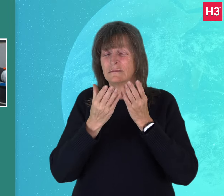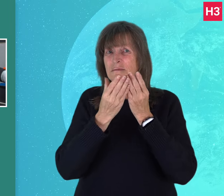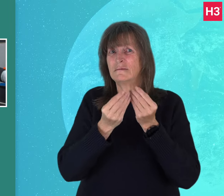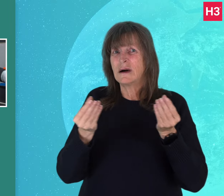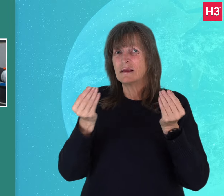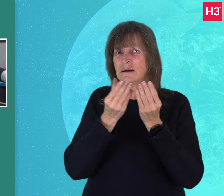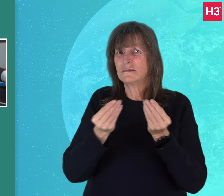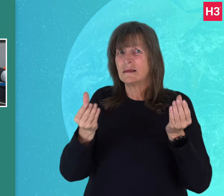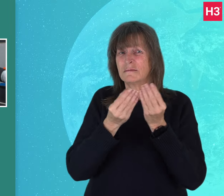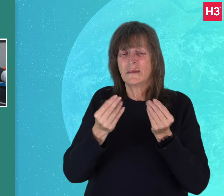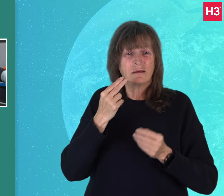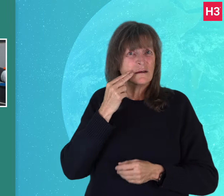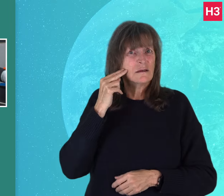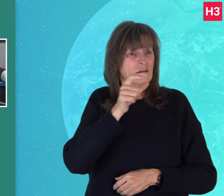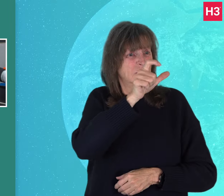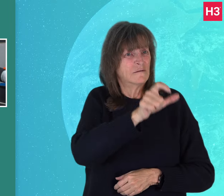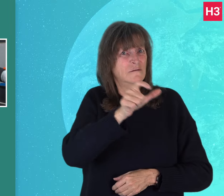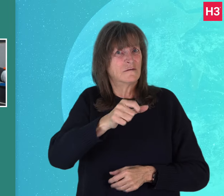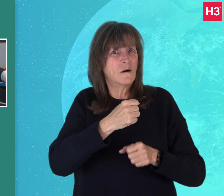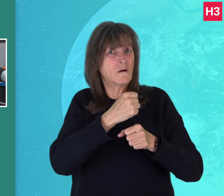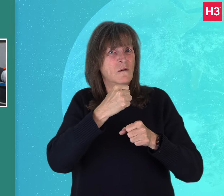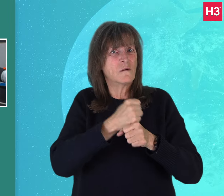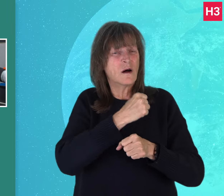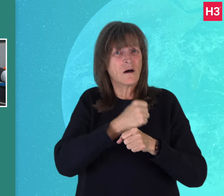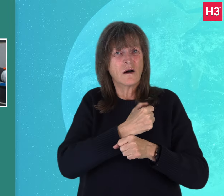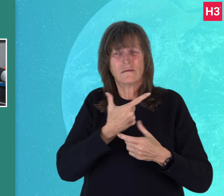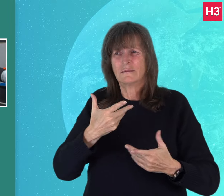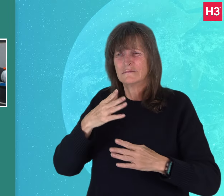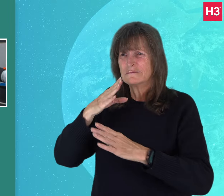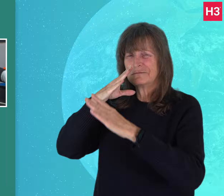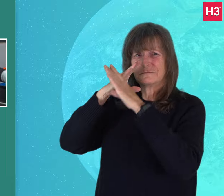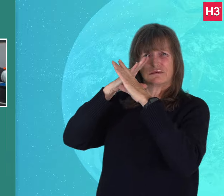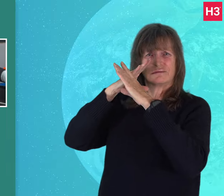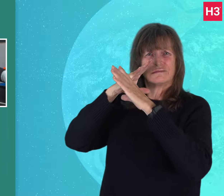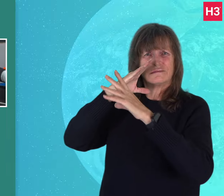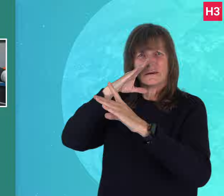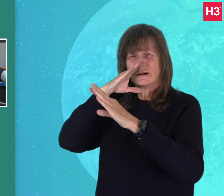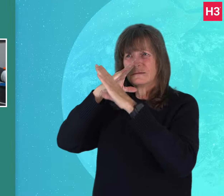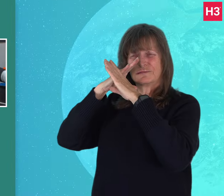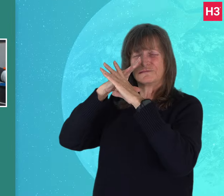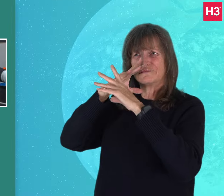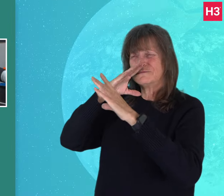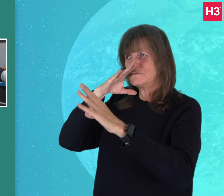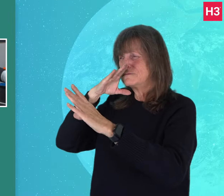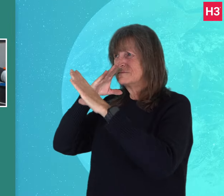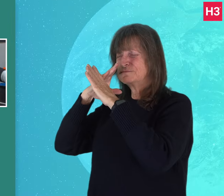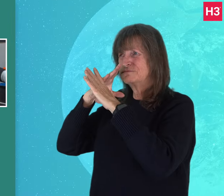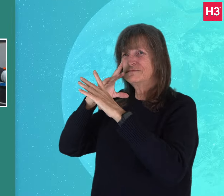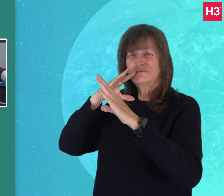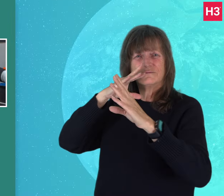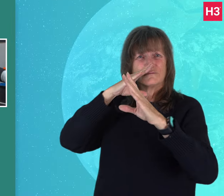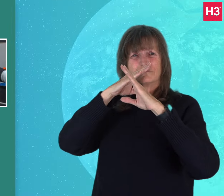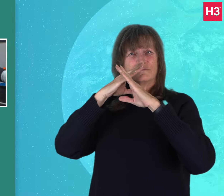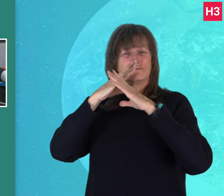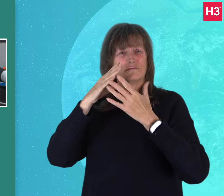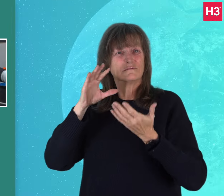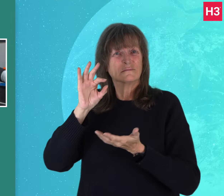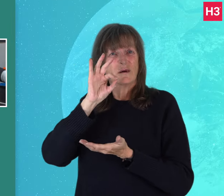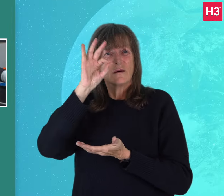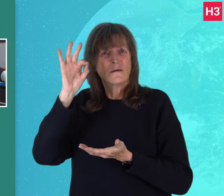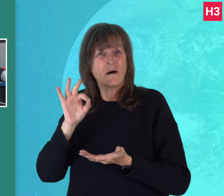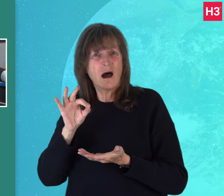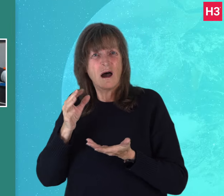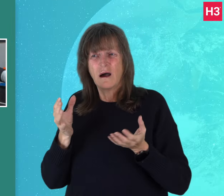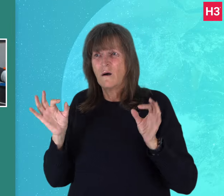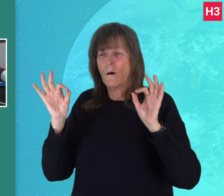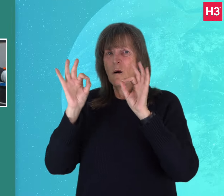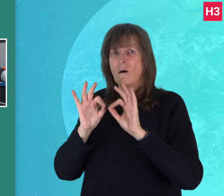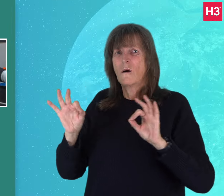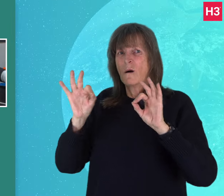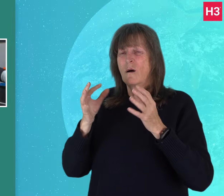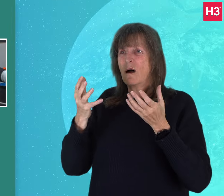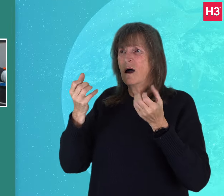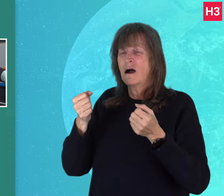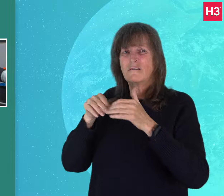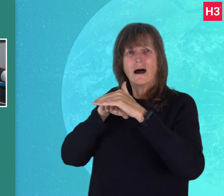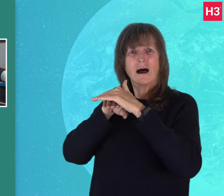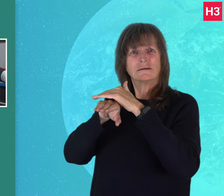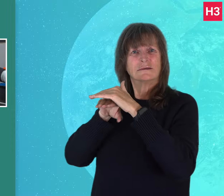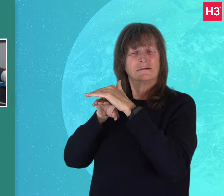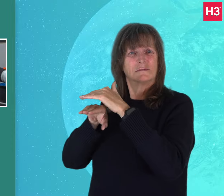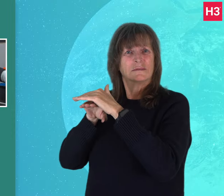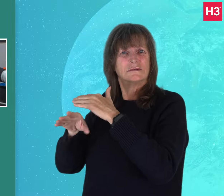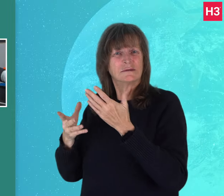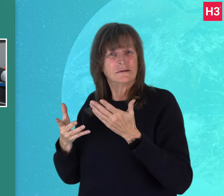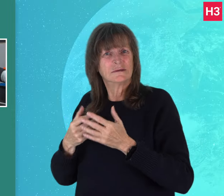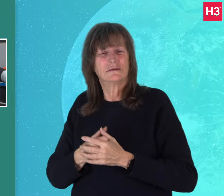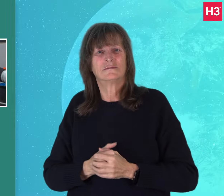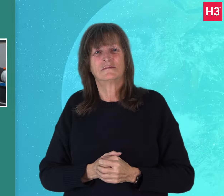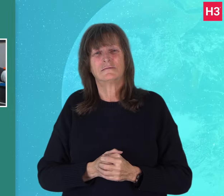with disabilities, many Deaf workers still face barriers because